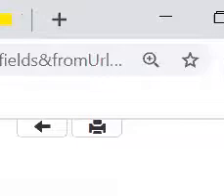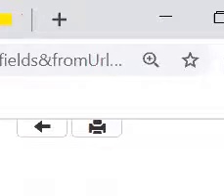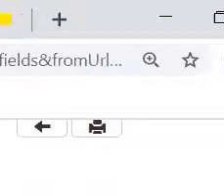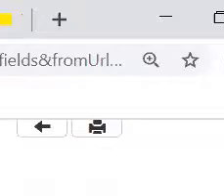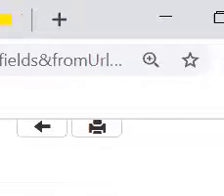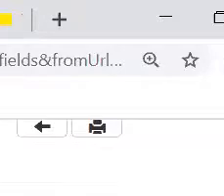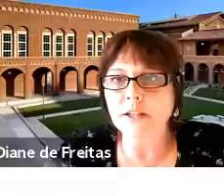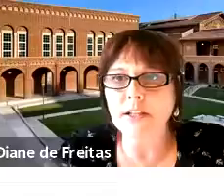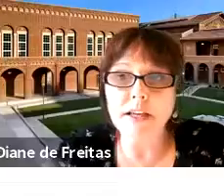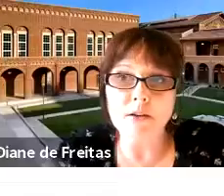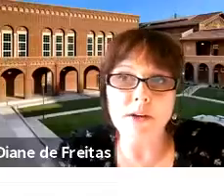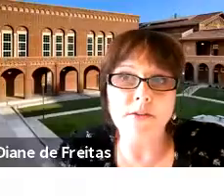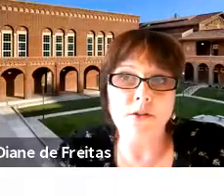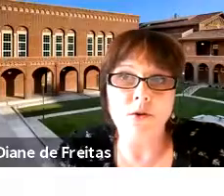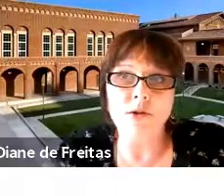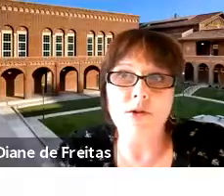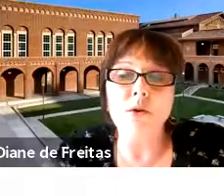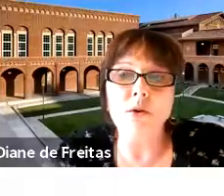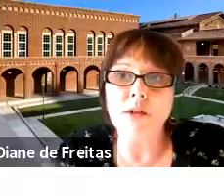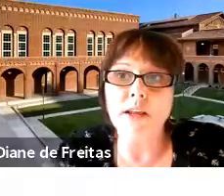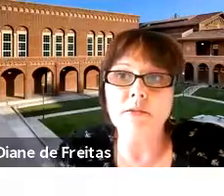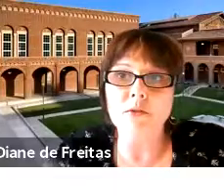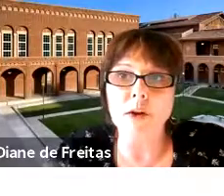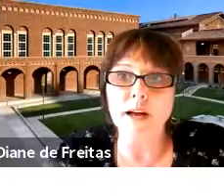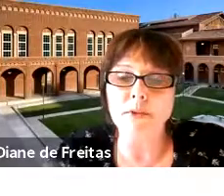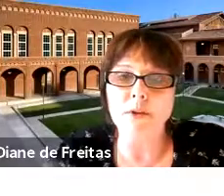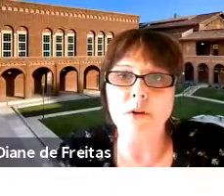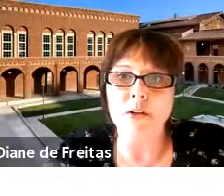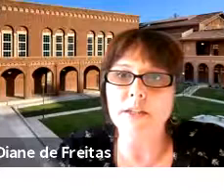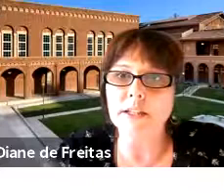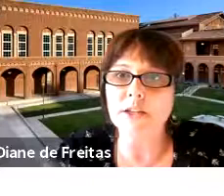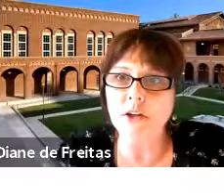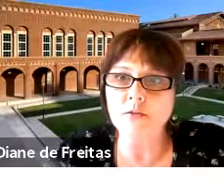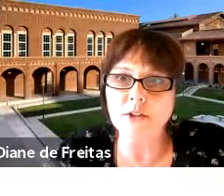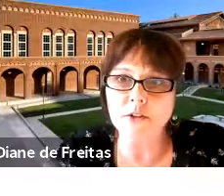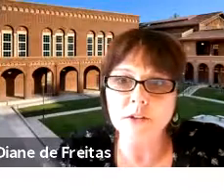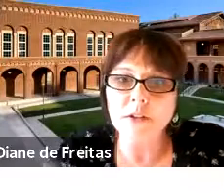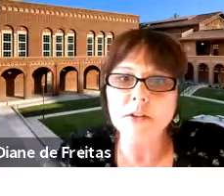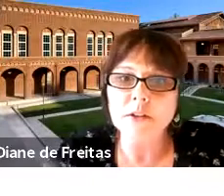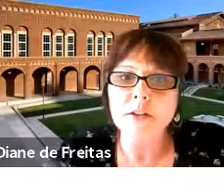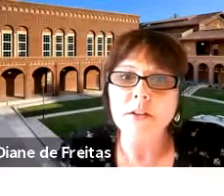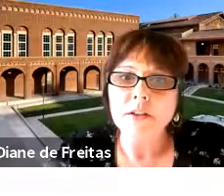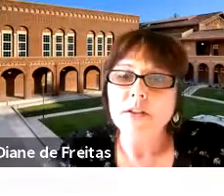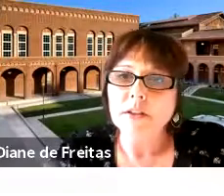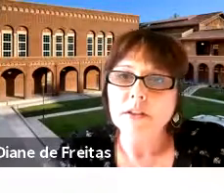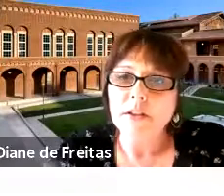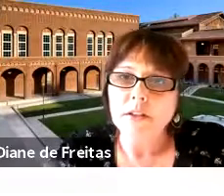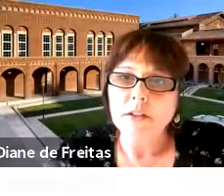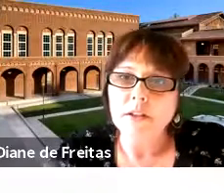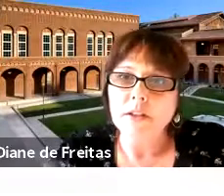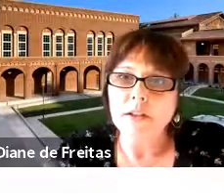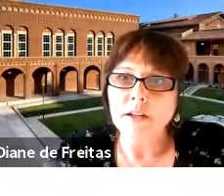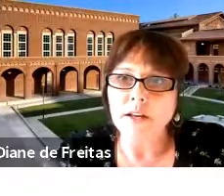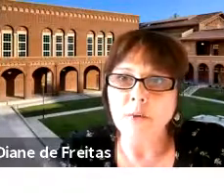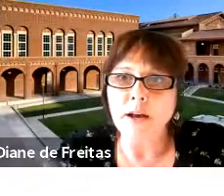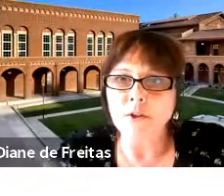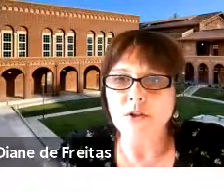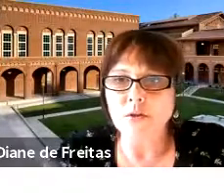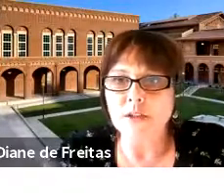there that it can be articulated with course, to course, then that will happen through articulation officer. And perhaps a student